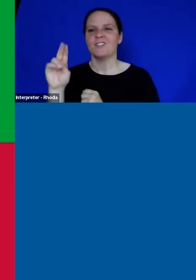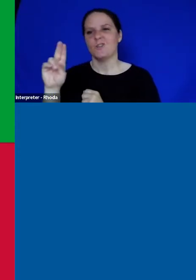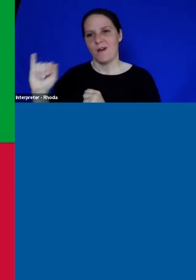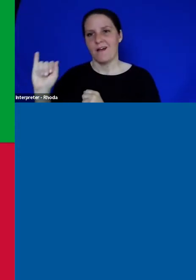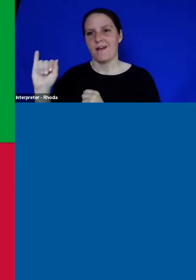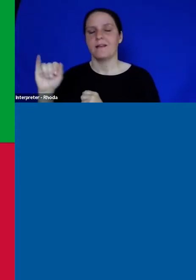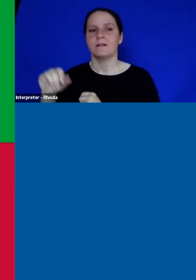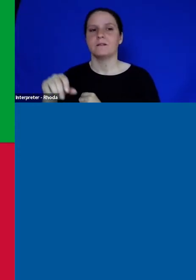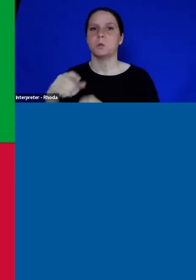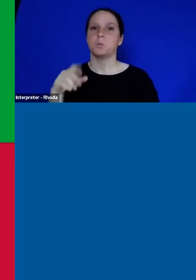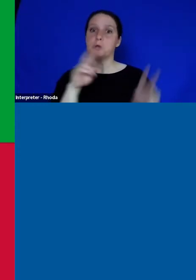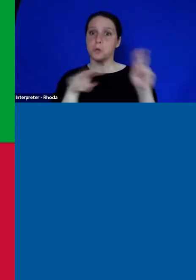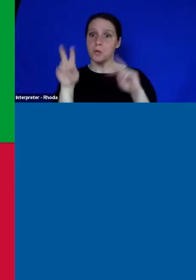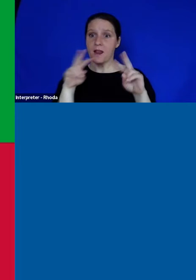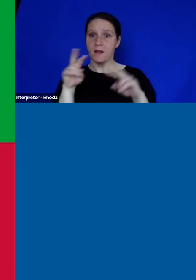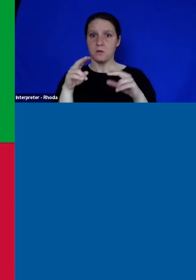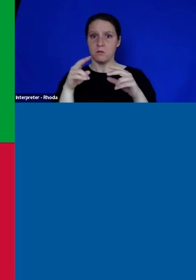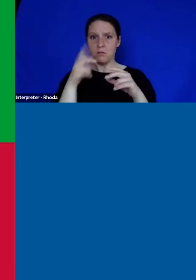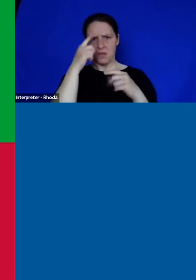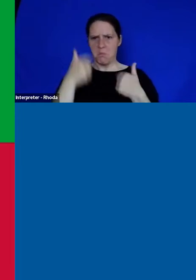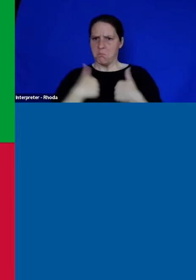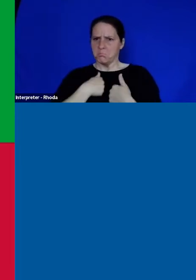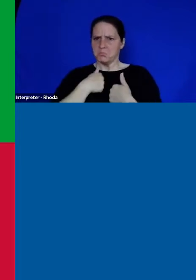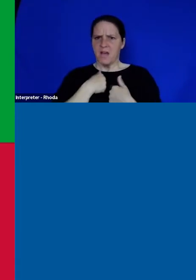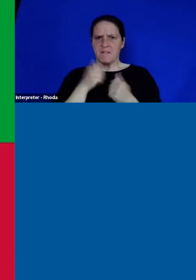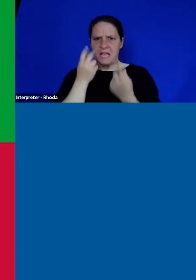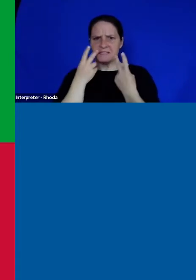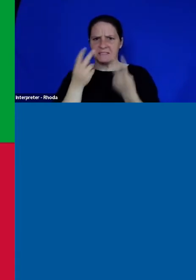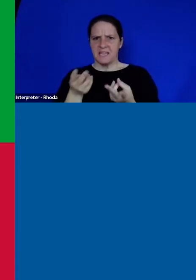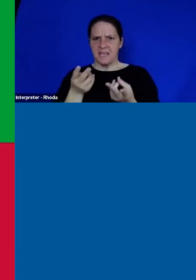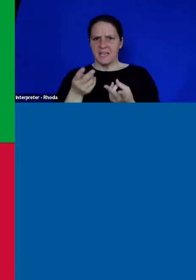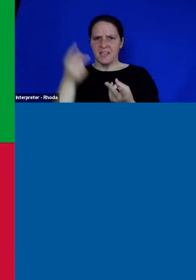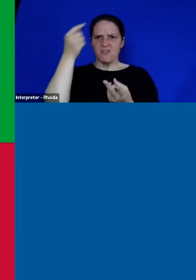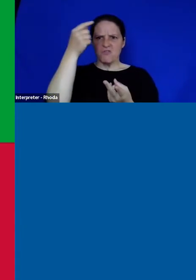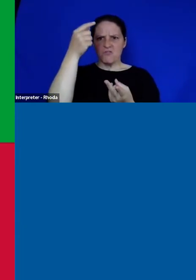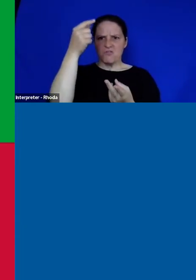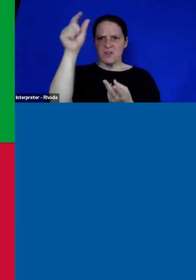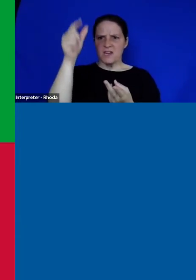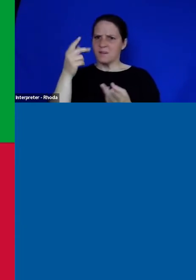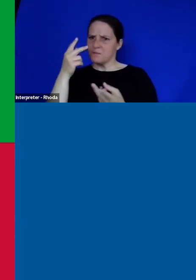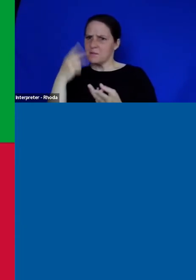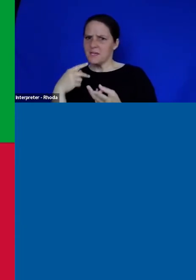I can tell the difference between these colors. Green is opposite to hot pink and this yellow is quite bright.